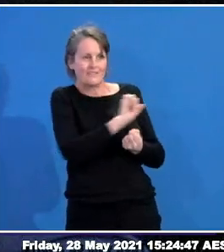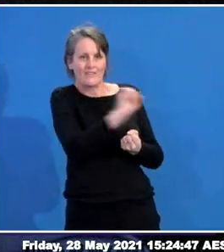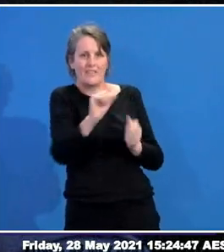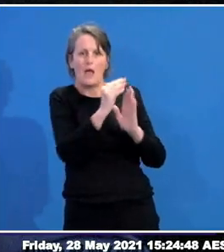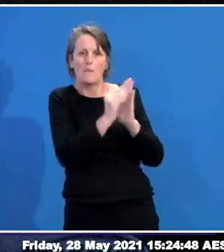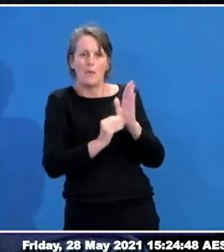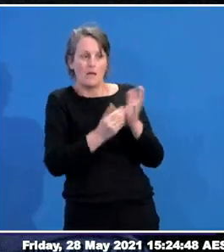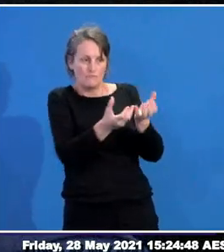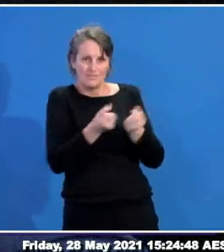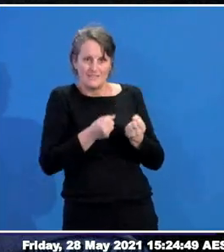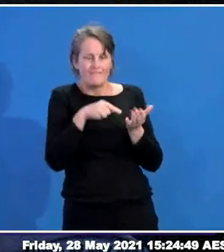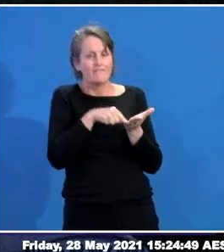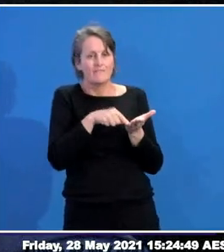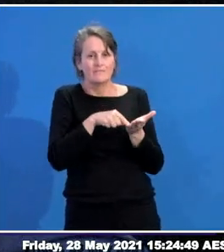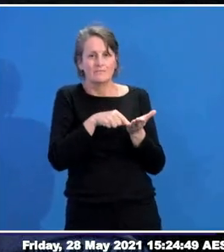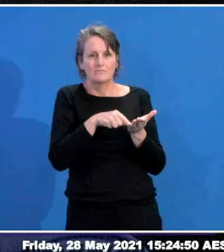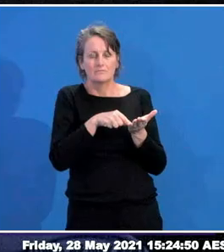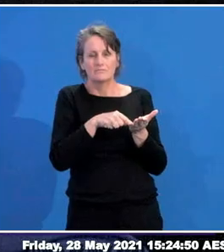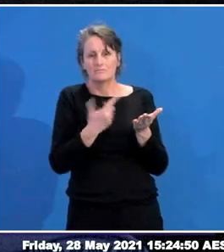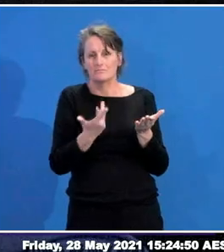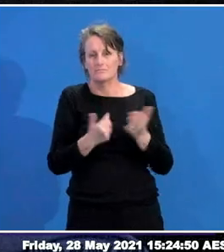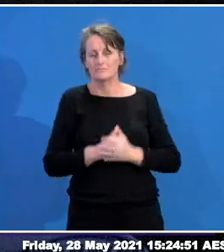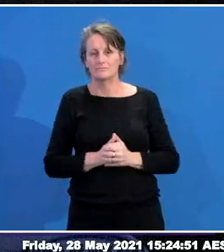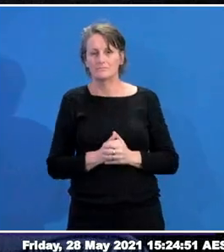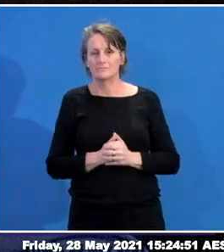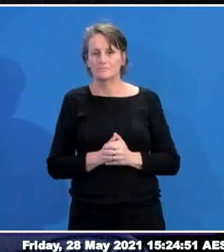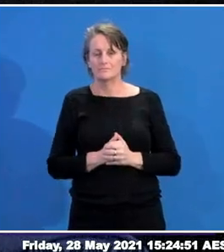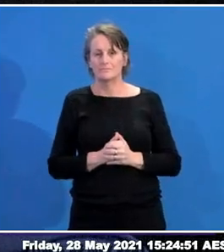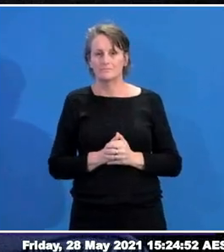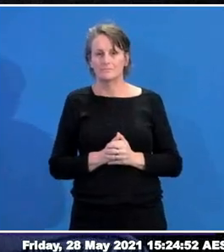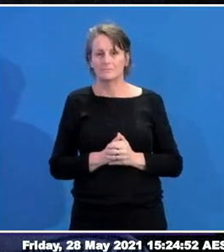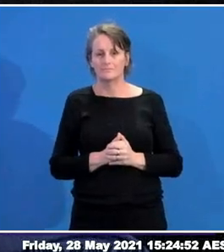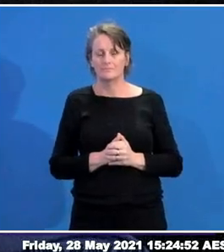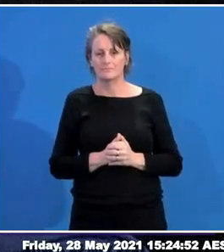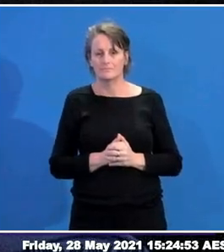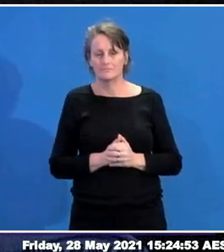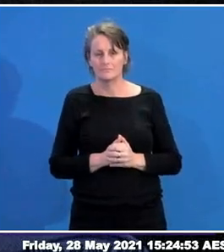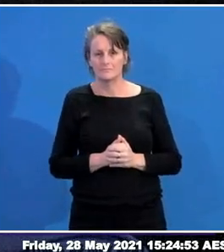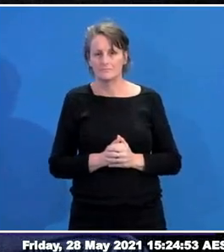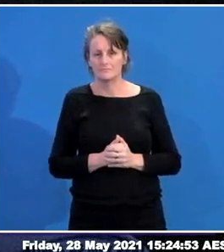an application from SP1 or SP2.